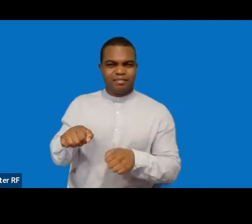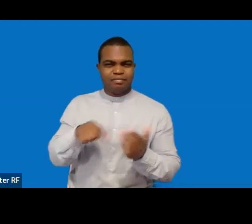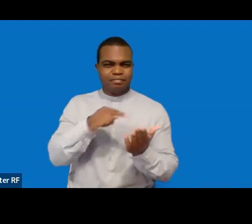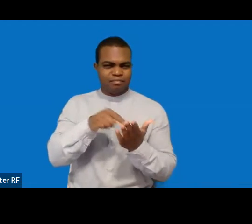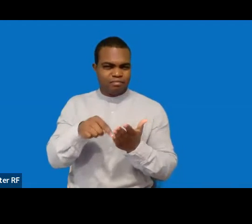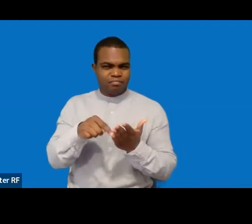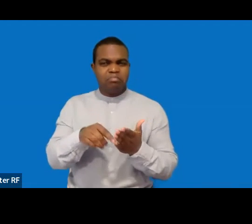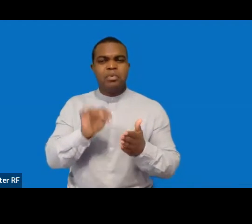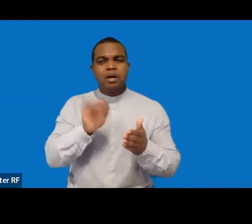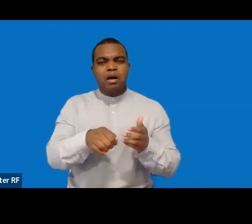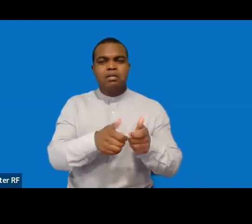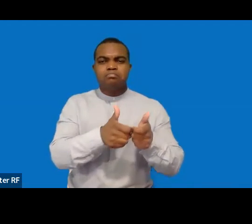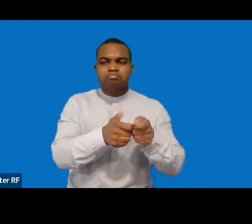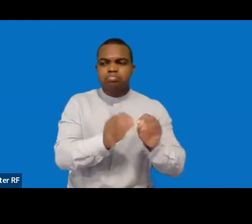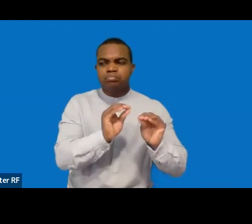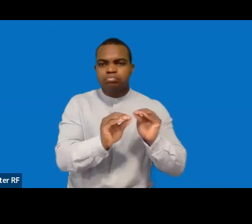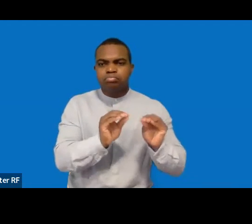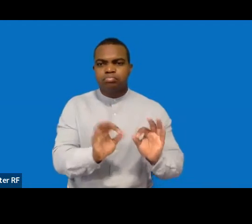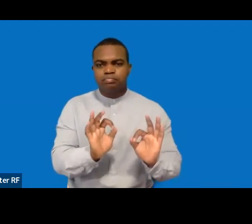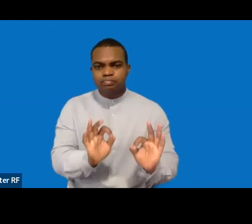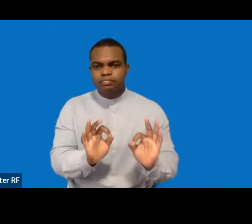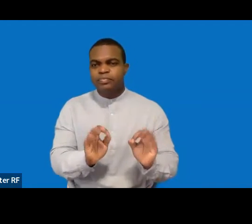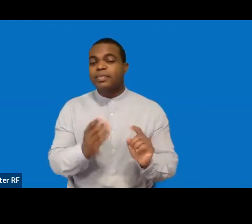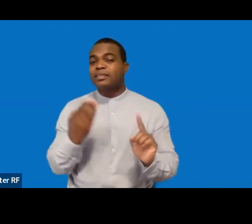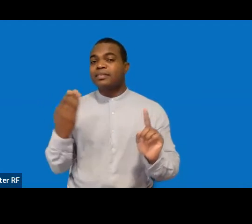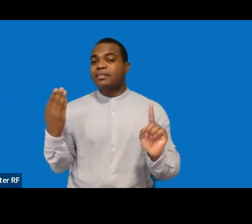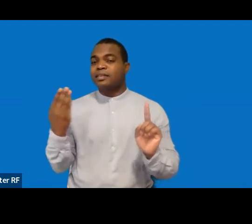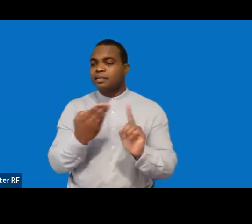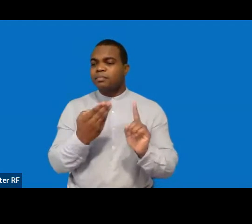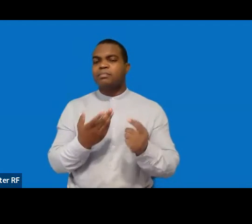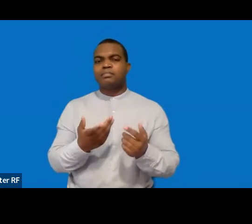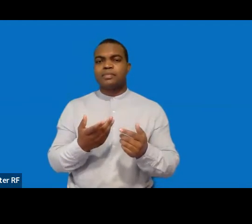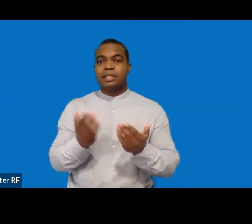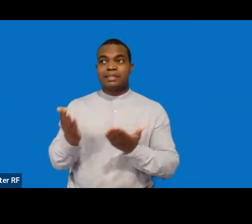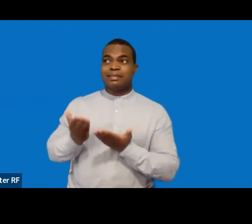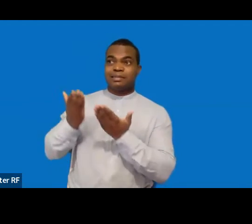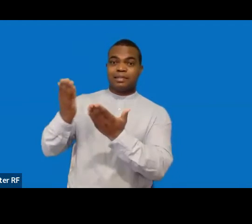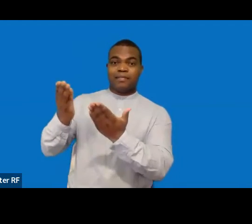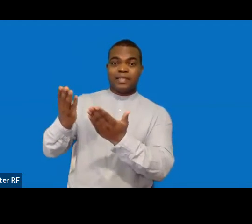Which means that, for services and discounts that require someone to be a resident,